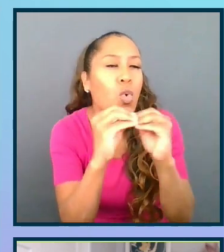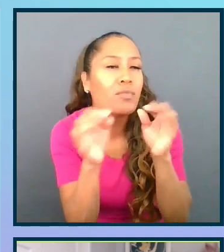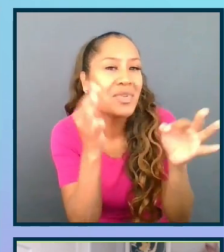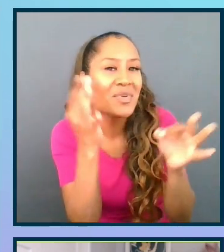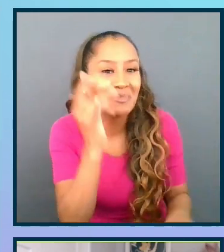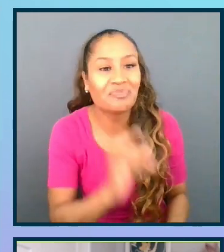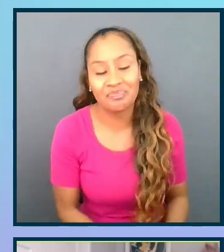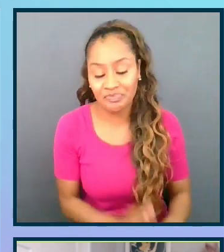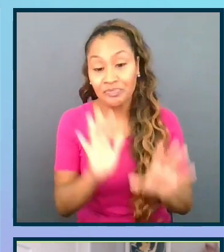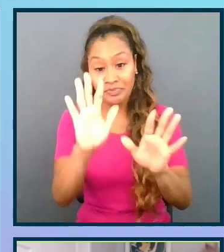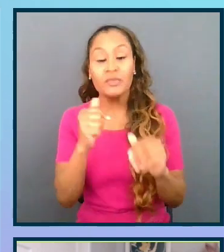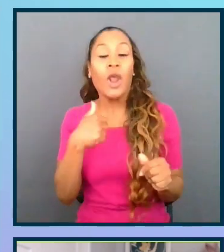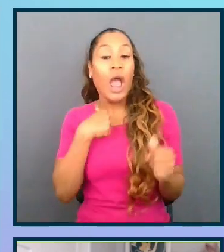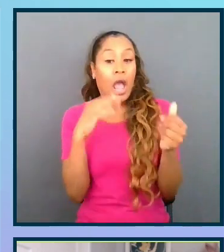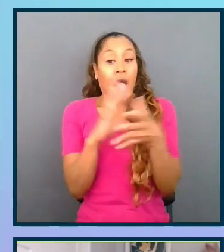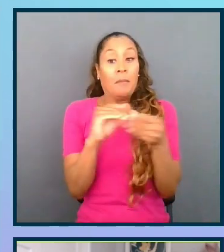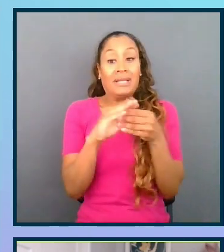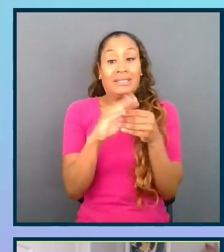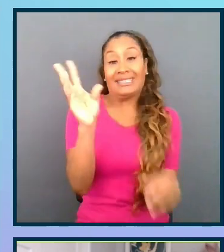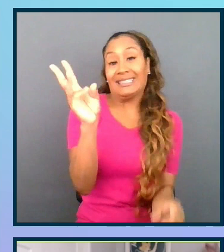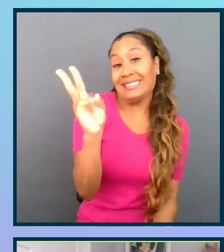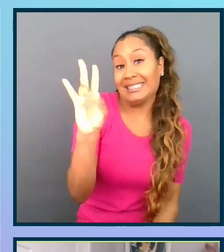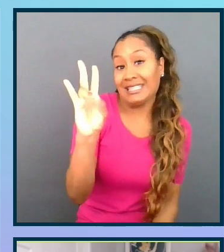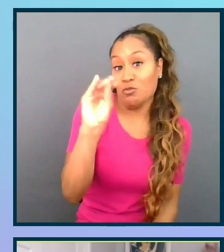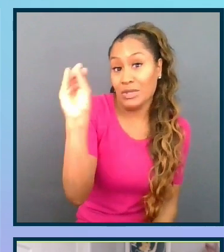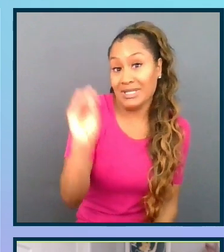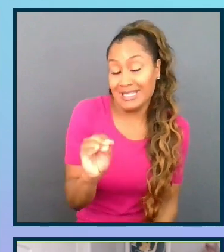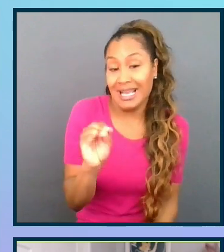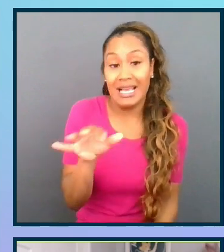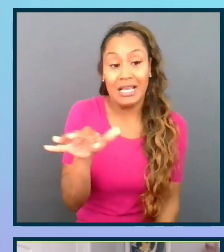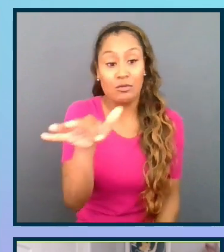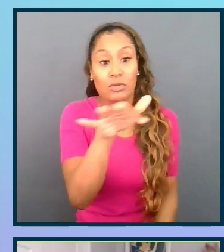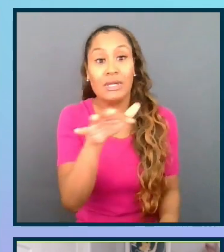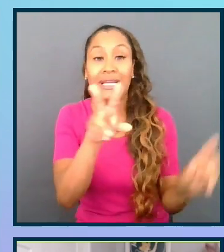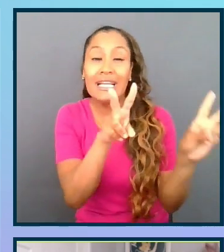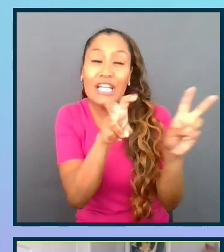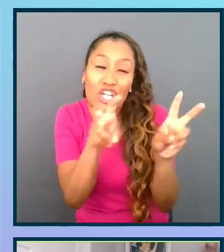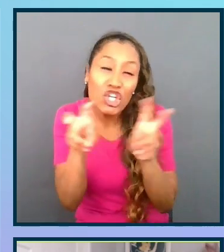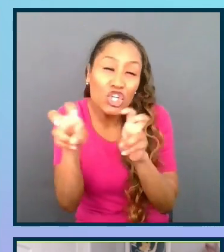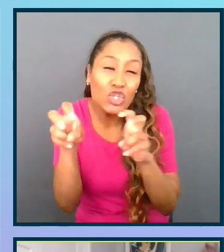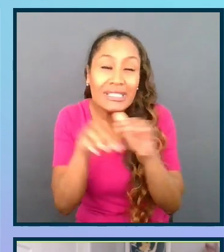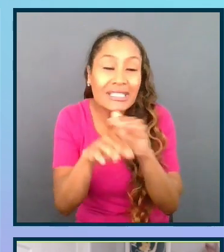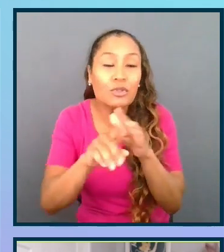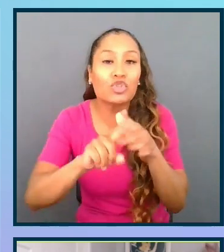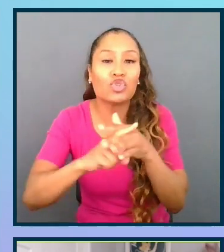Well, as I mentioned, 67% of accessibility issues can originate in design.